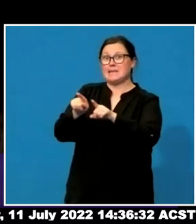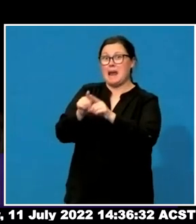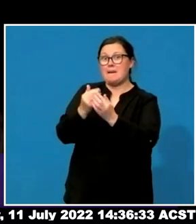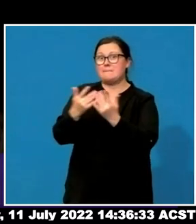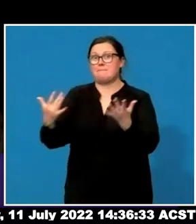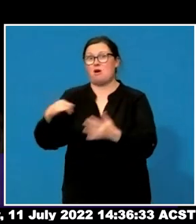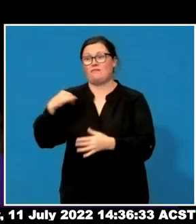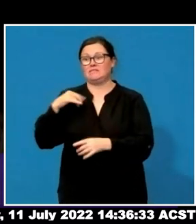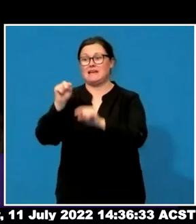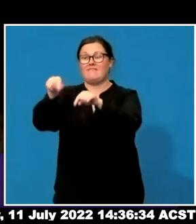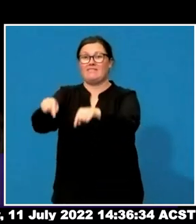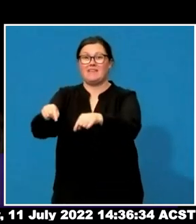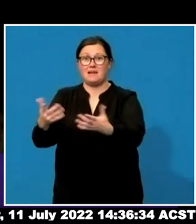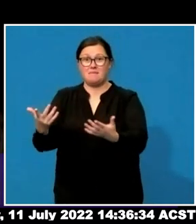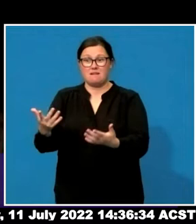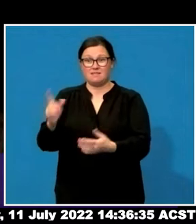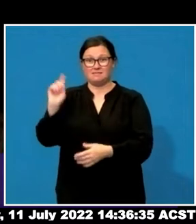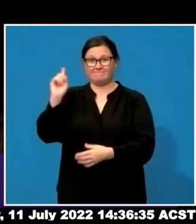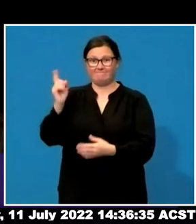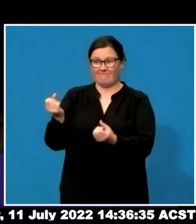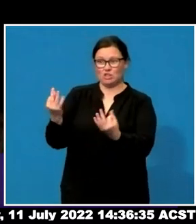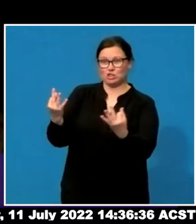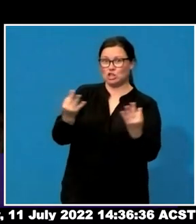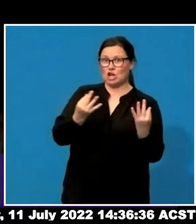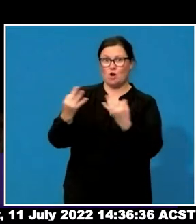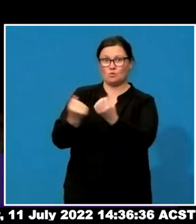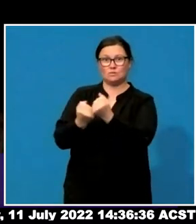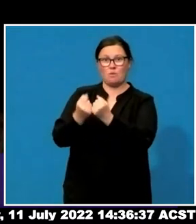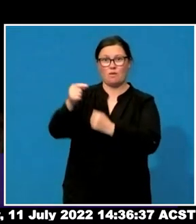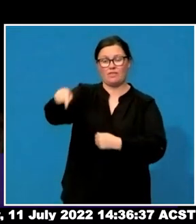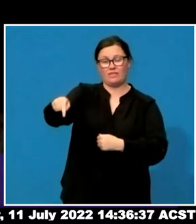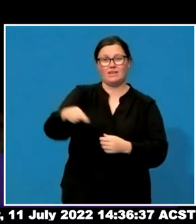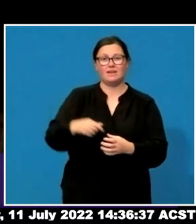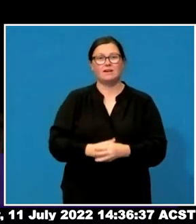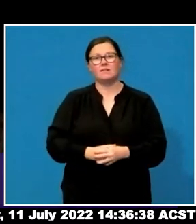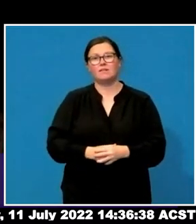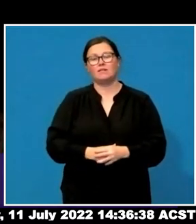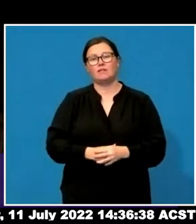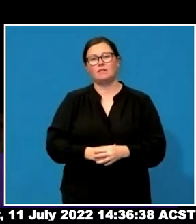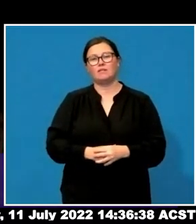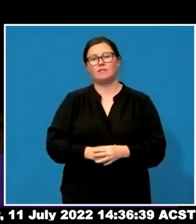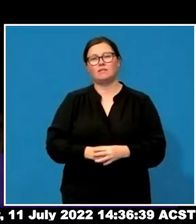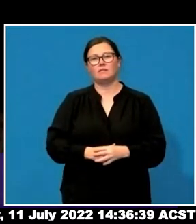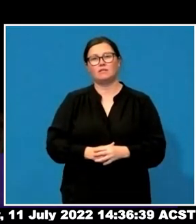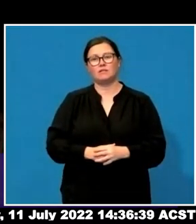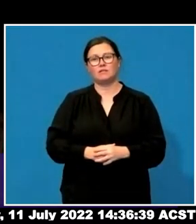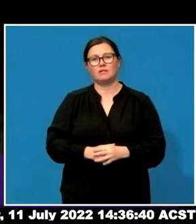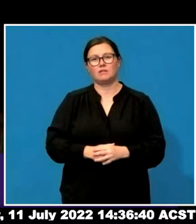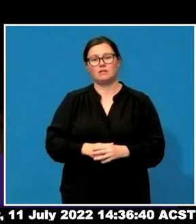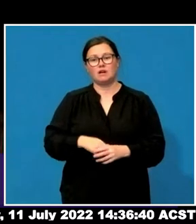Have you made arrangements in relation to constructing a building in Alice